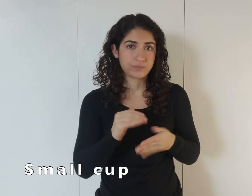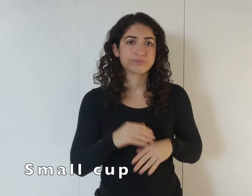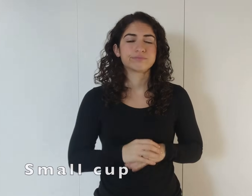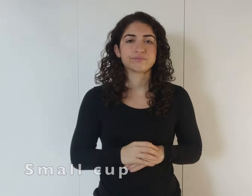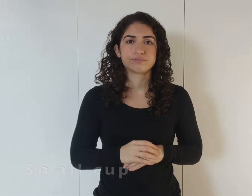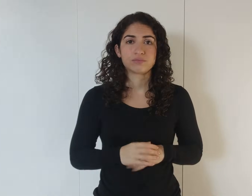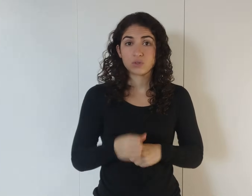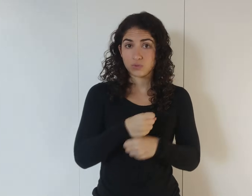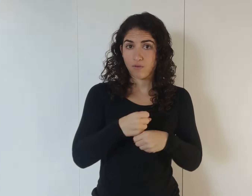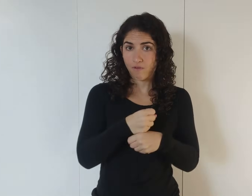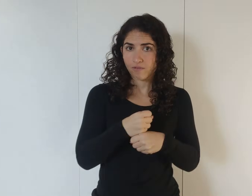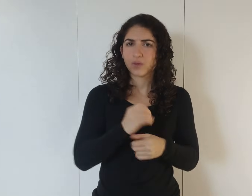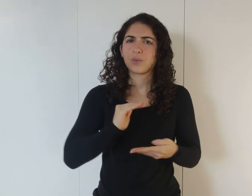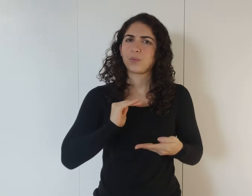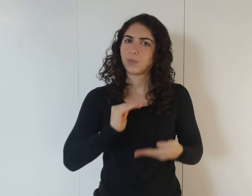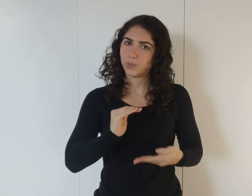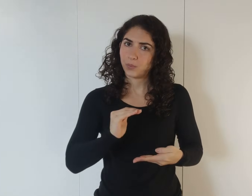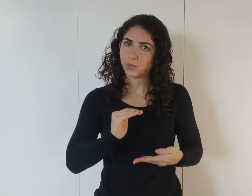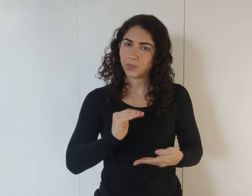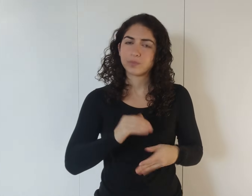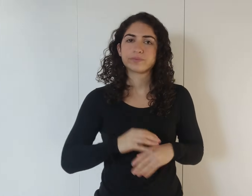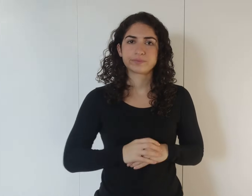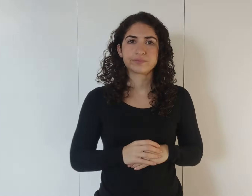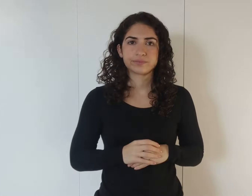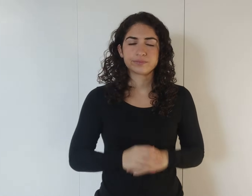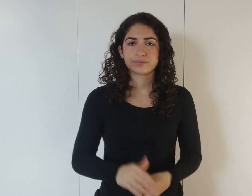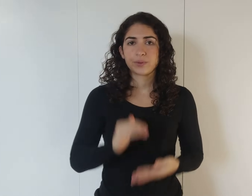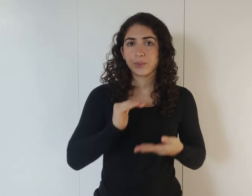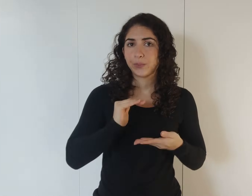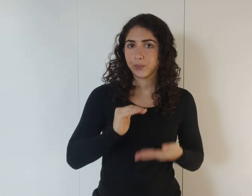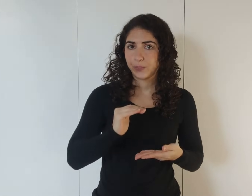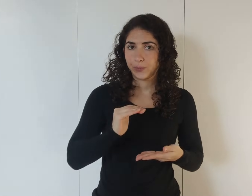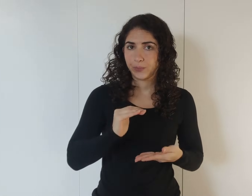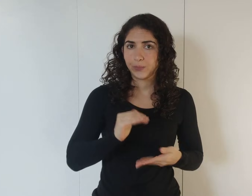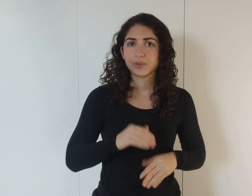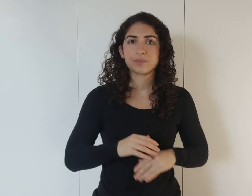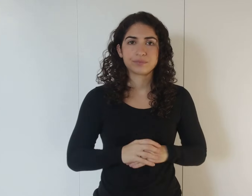"COFFEE SMALL"